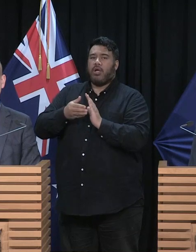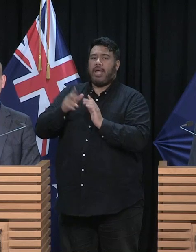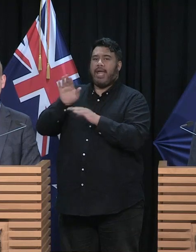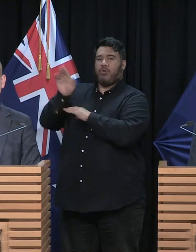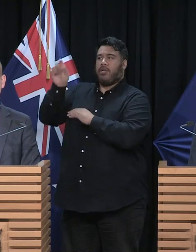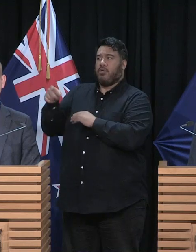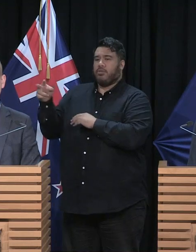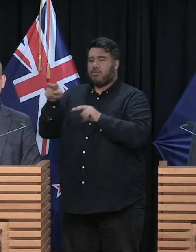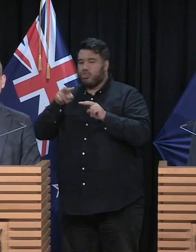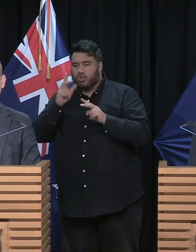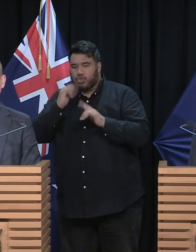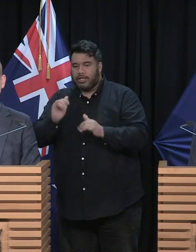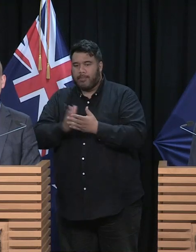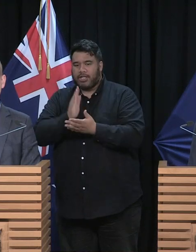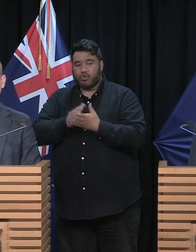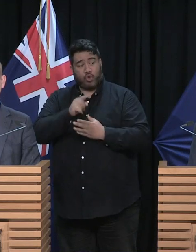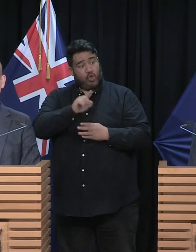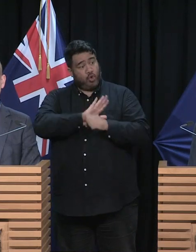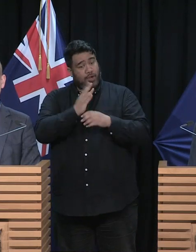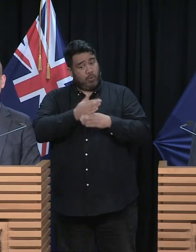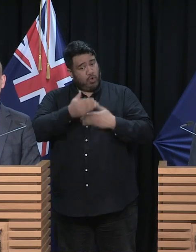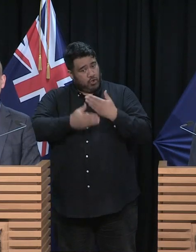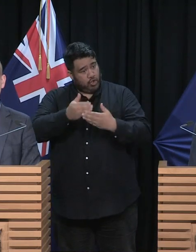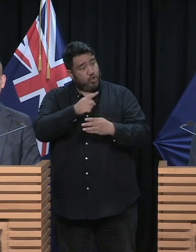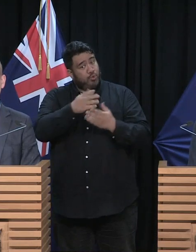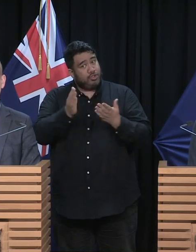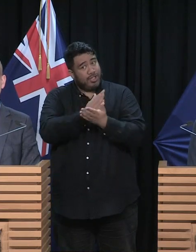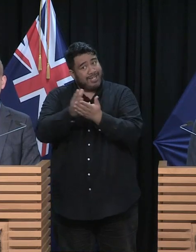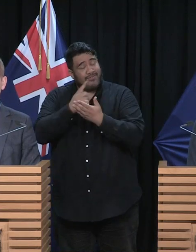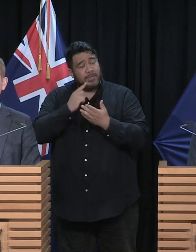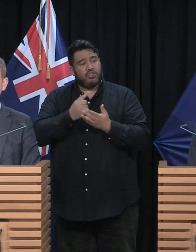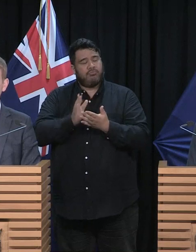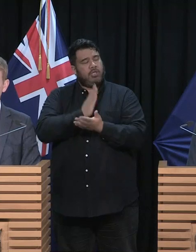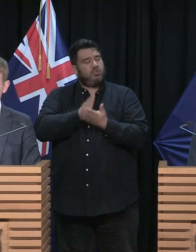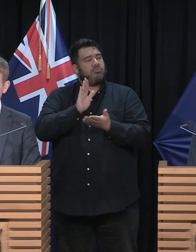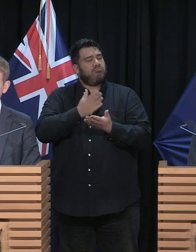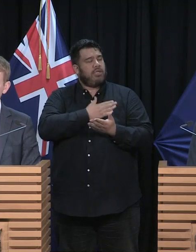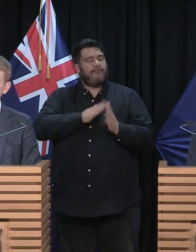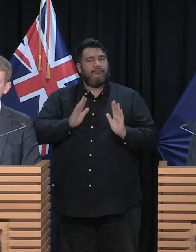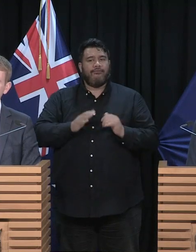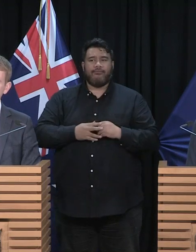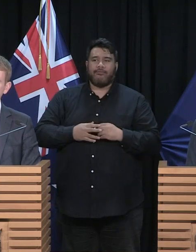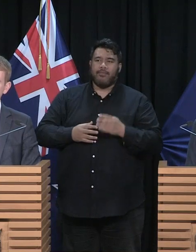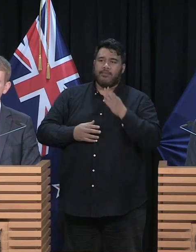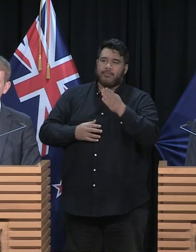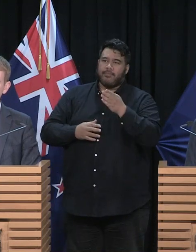to make sure that we're just having an extra look to make sure that any information being shared is being shared